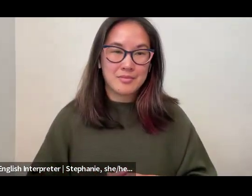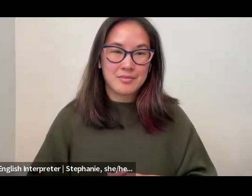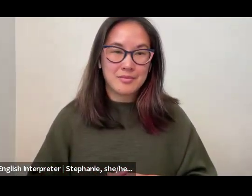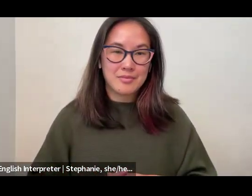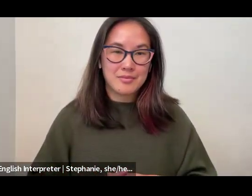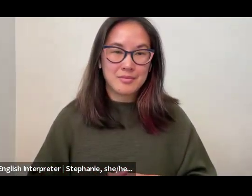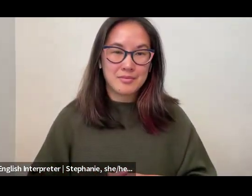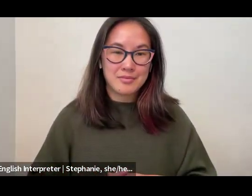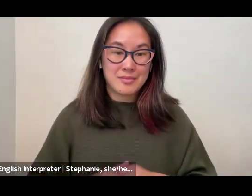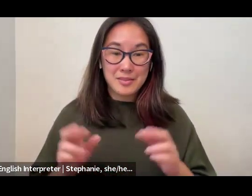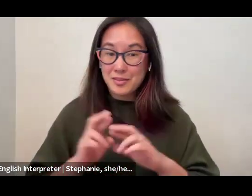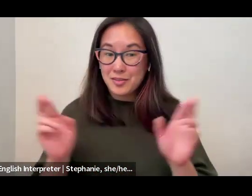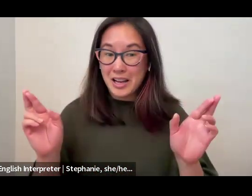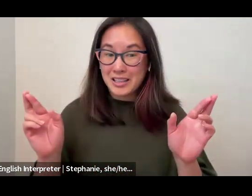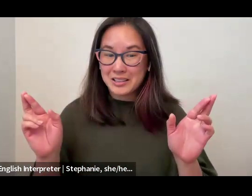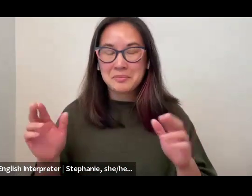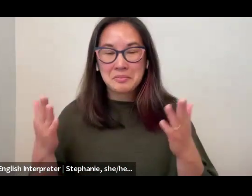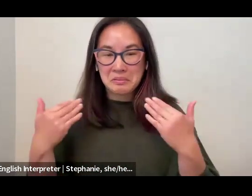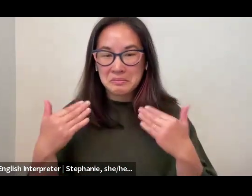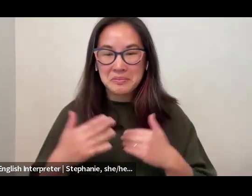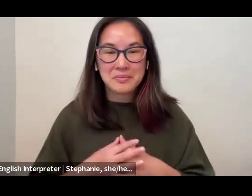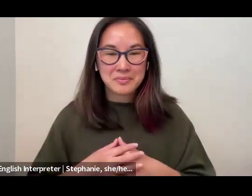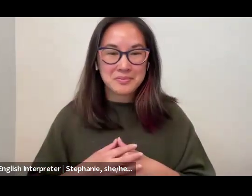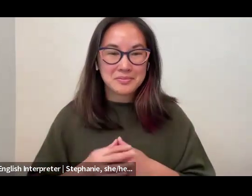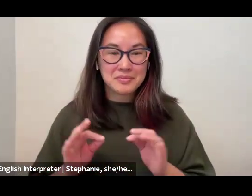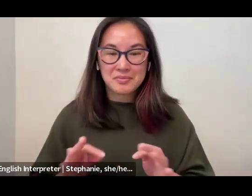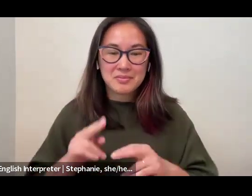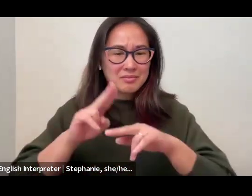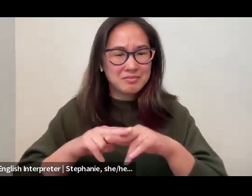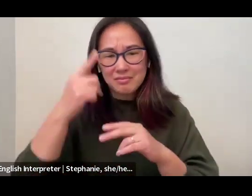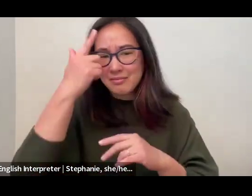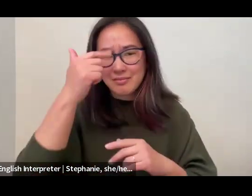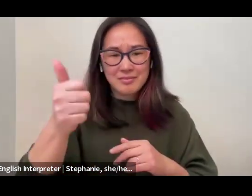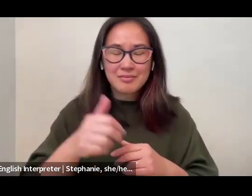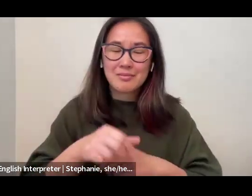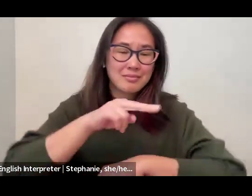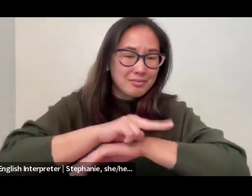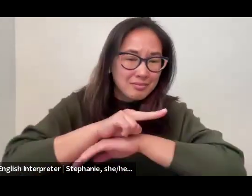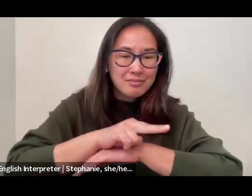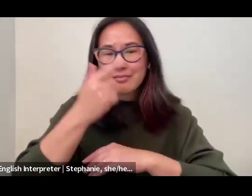All right, we're ready to cool off. You can sit however you'd like to sit, lay however you'd like to lay.